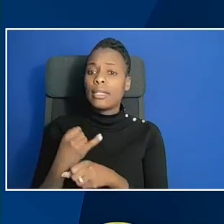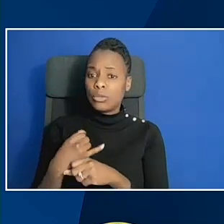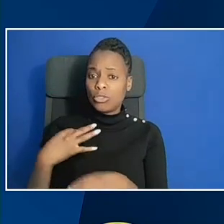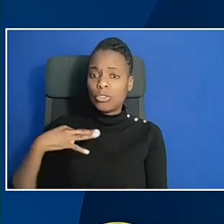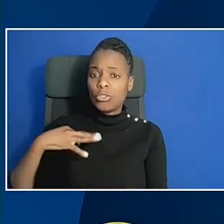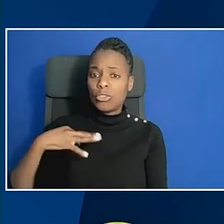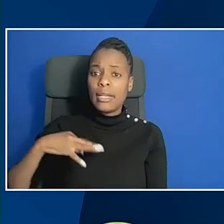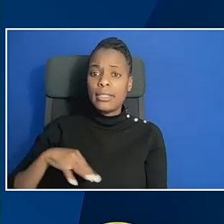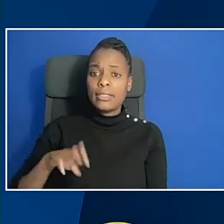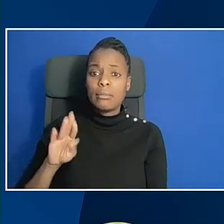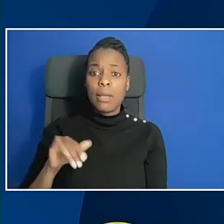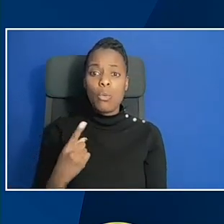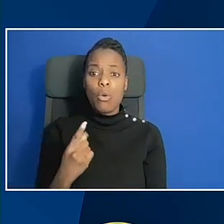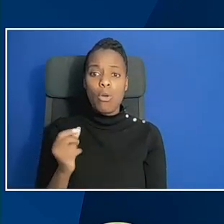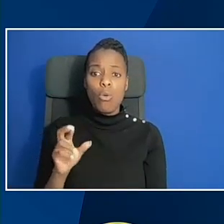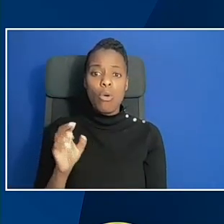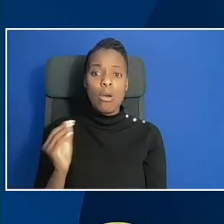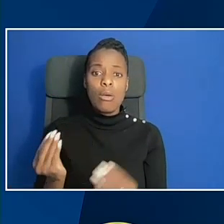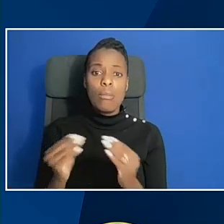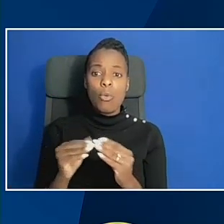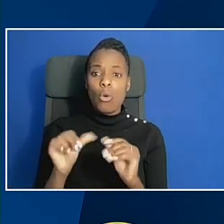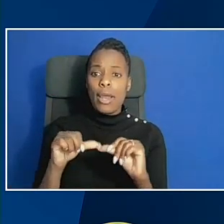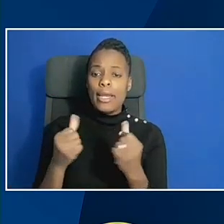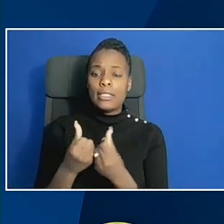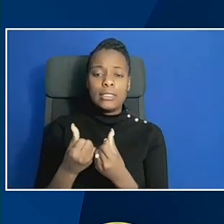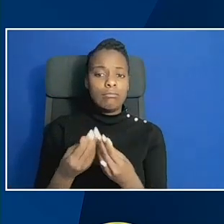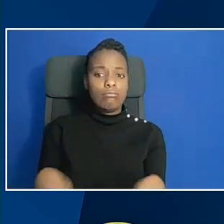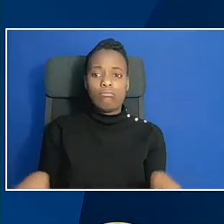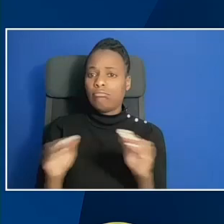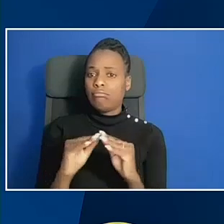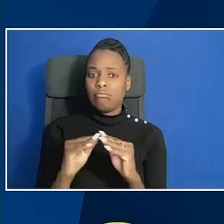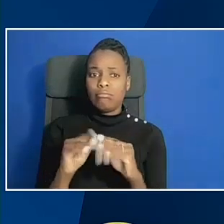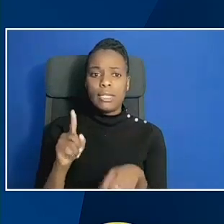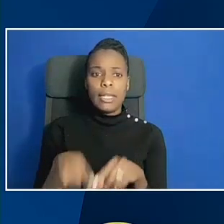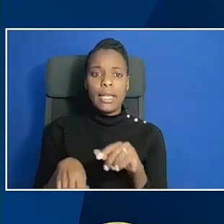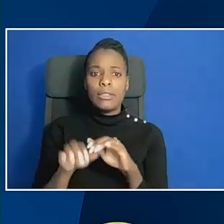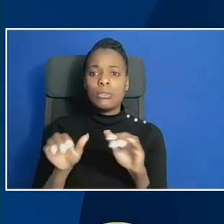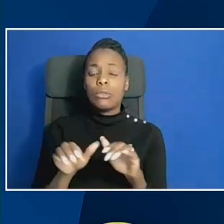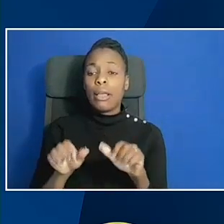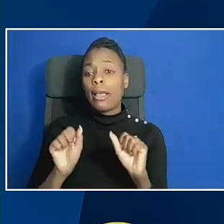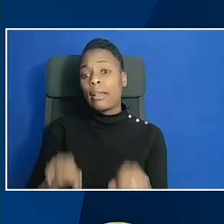agencies is going away. They can no longer do that. Can they use- can the state use